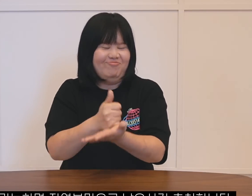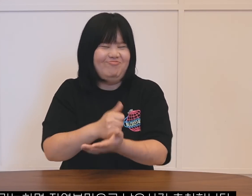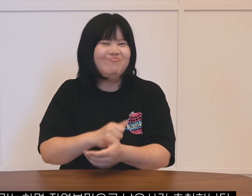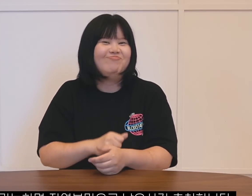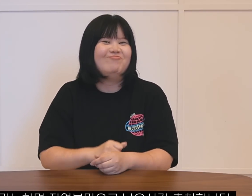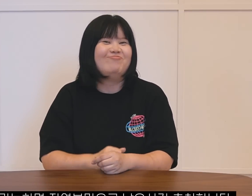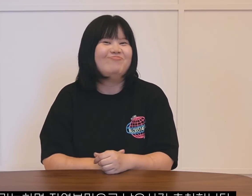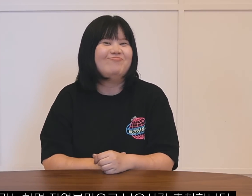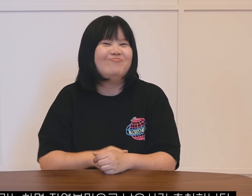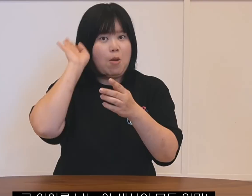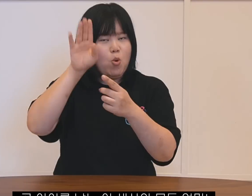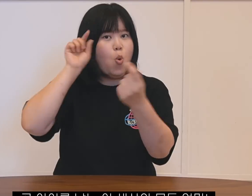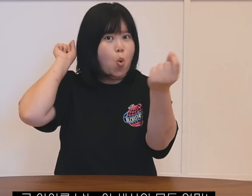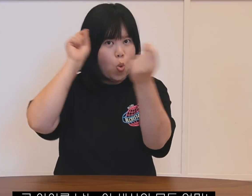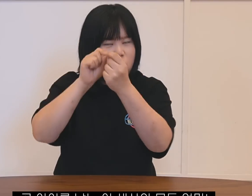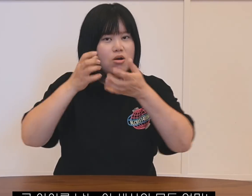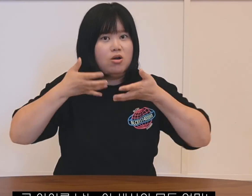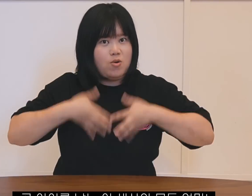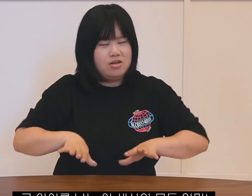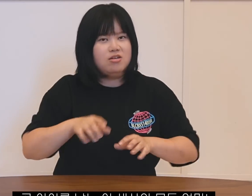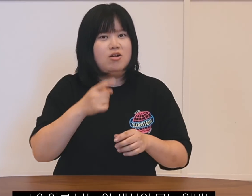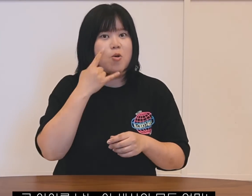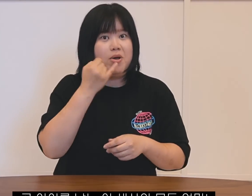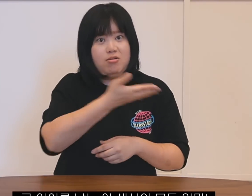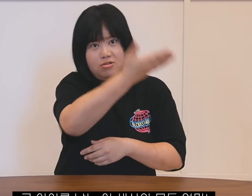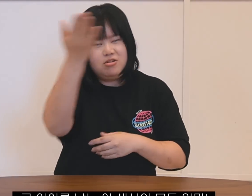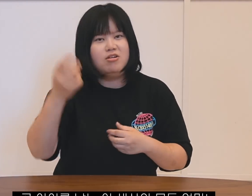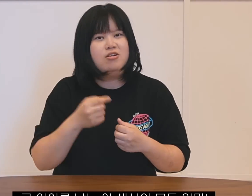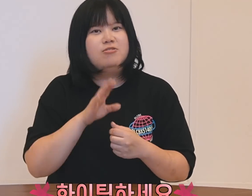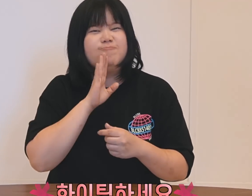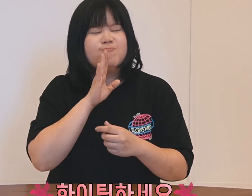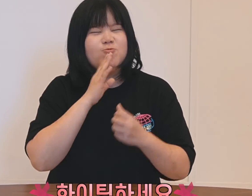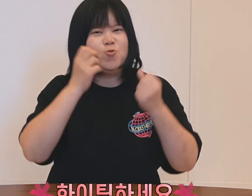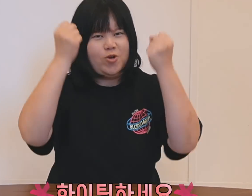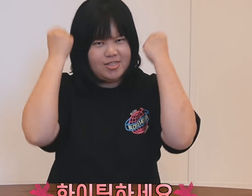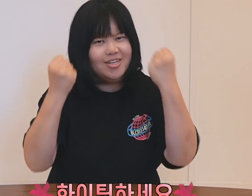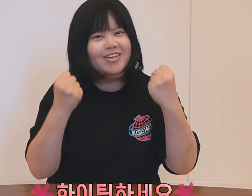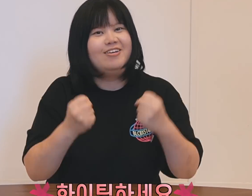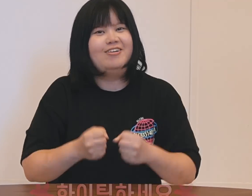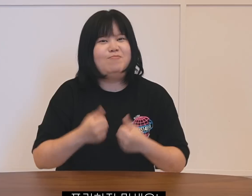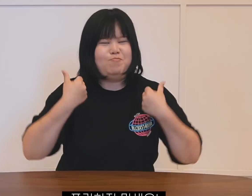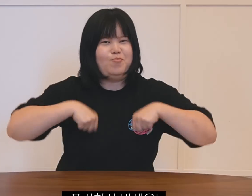it is recommended to give birth naturally if possible. All mothers in the world who are giving birth soon! Fight!